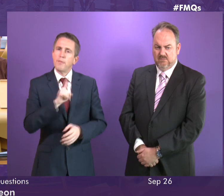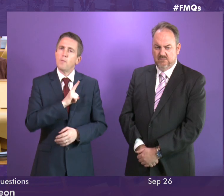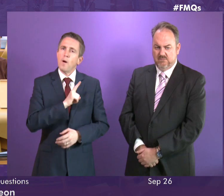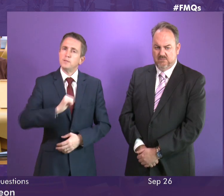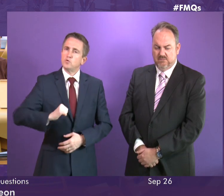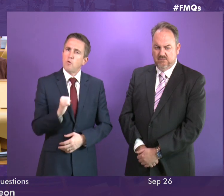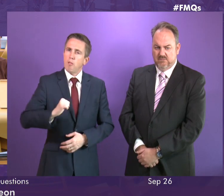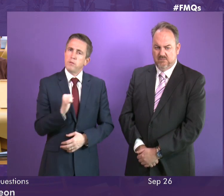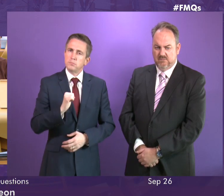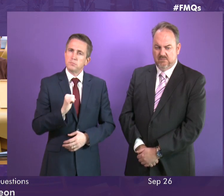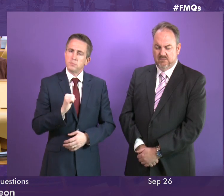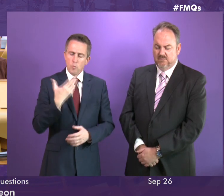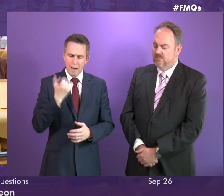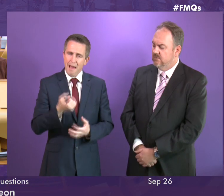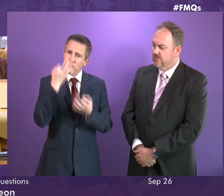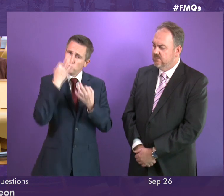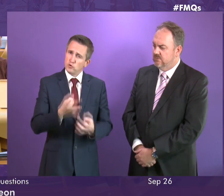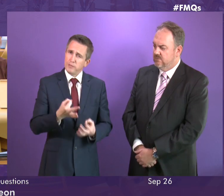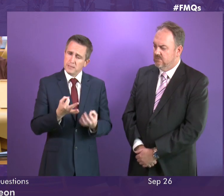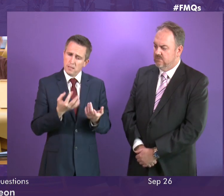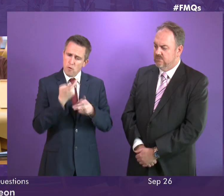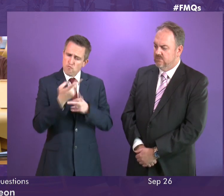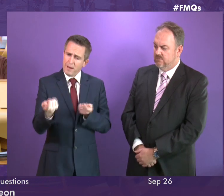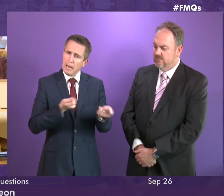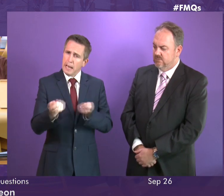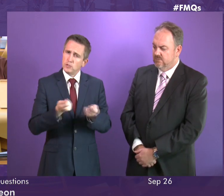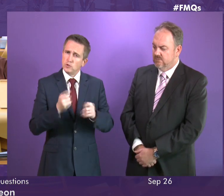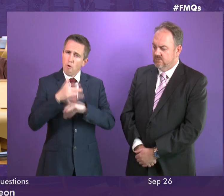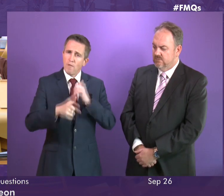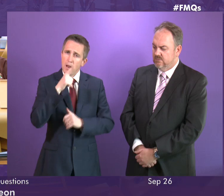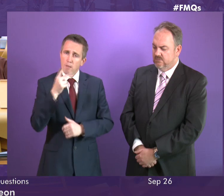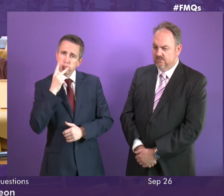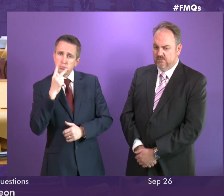taken the strictest regulatory approach in Europe to vapour products. The European tobacco